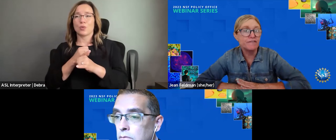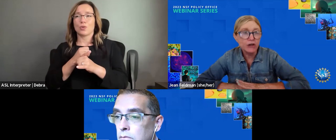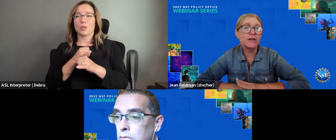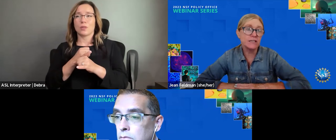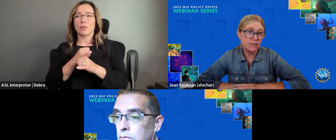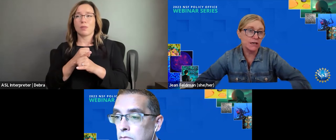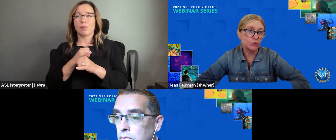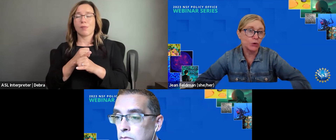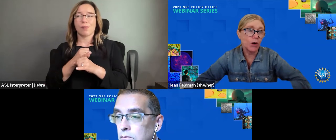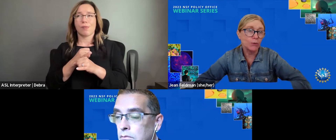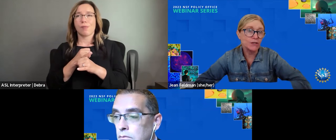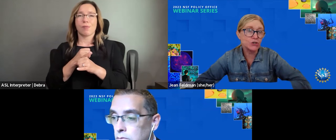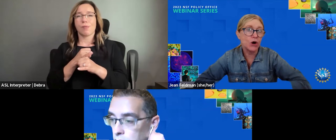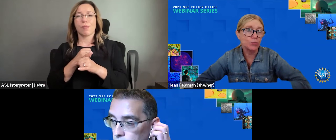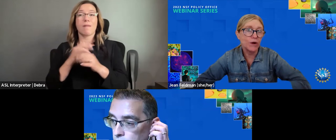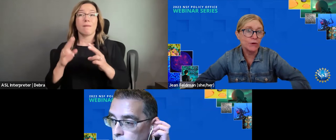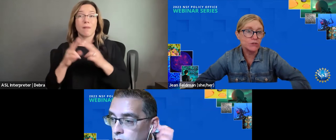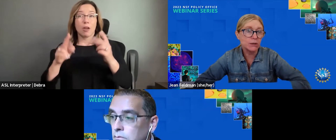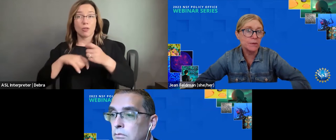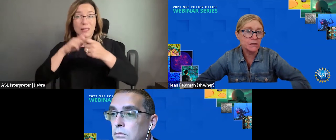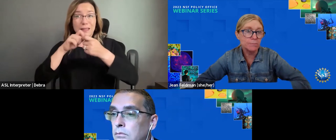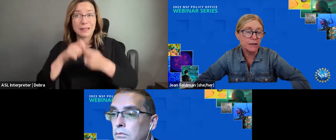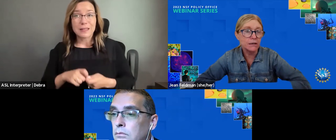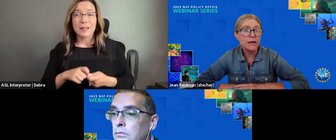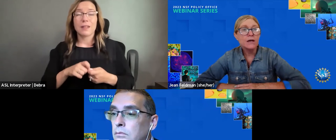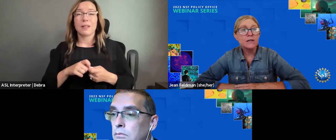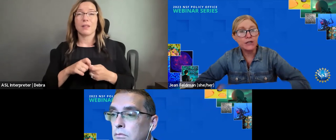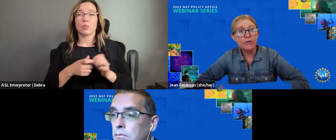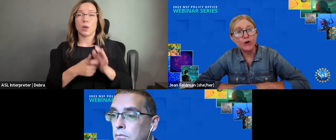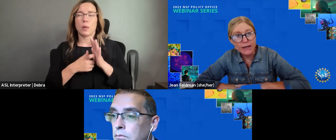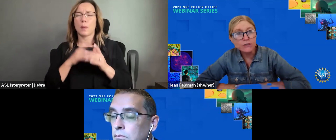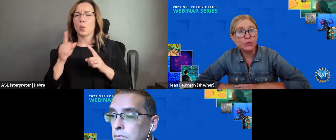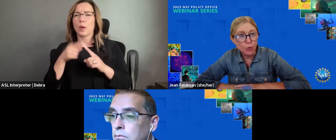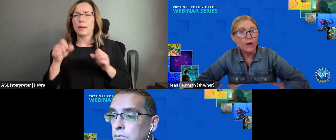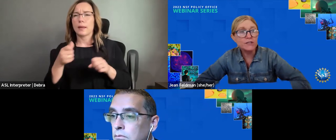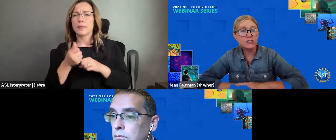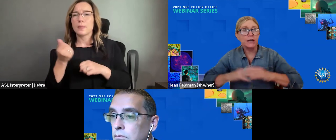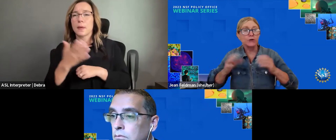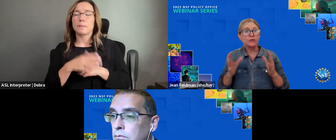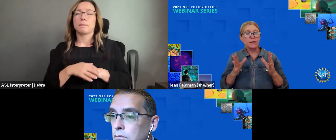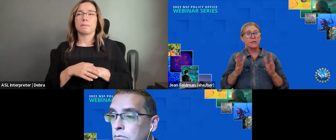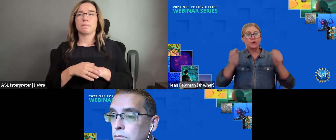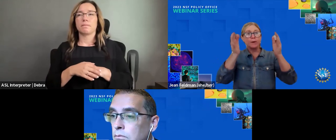very detailed requirements on when those can be submitted. There isn't one standard answer.